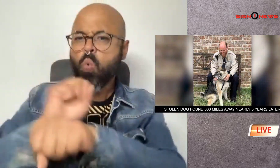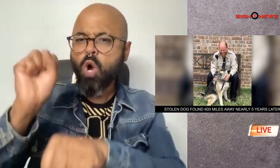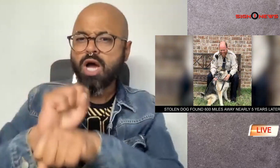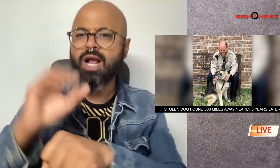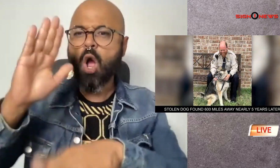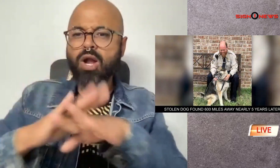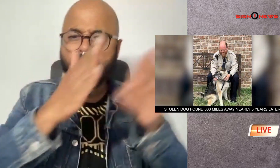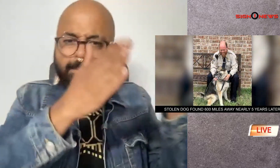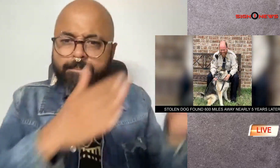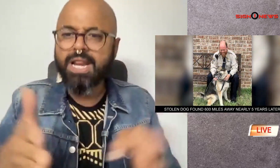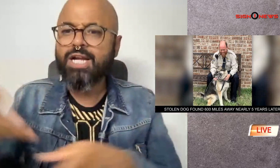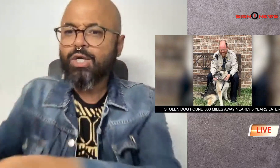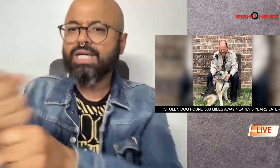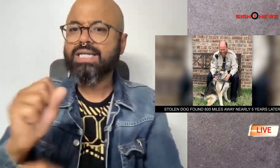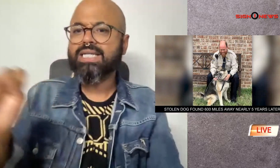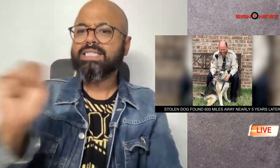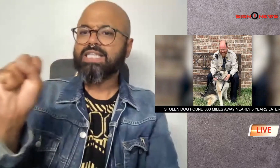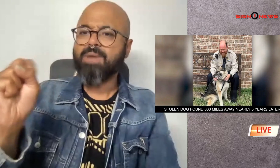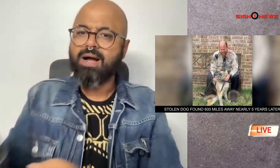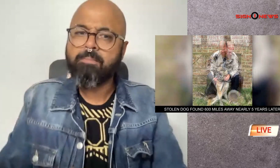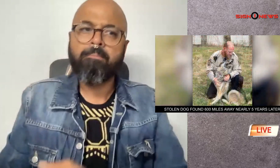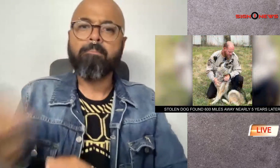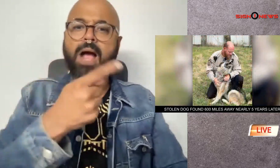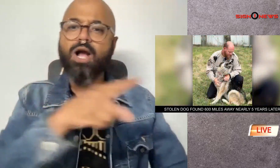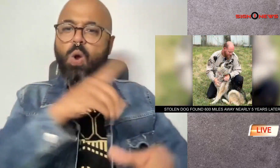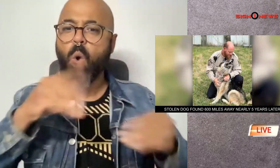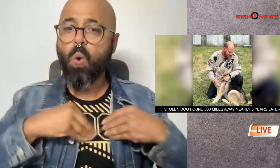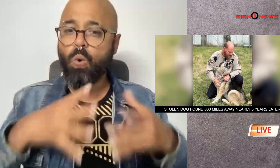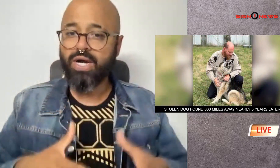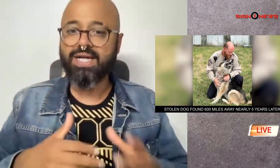authorities are now working on a plan to get Sheba returned to her owner